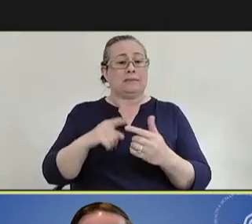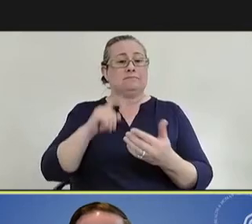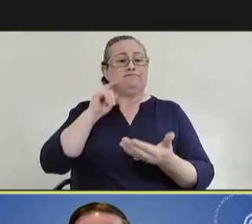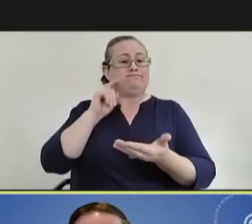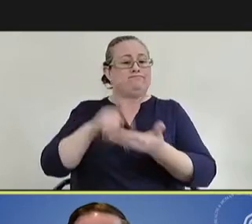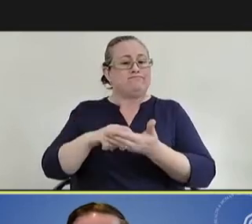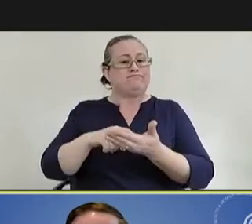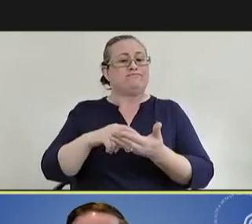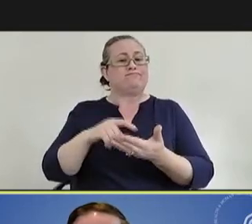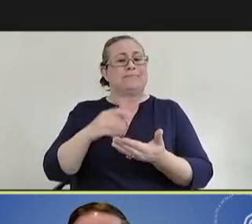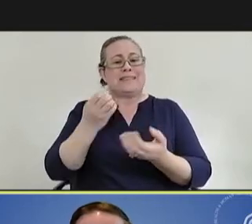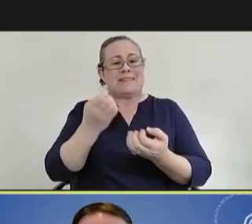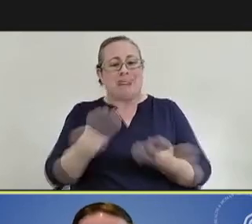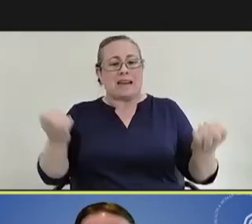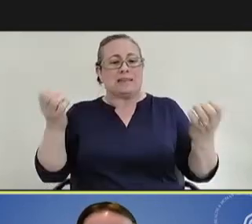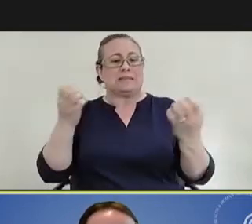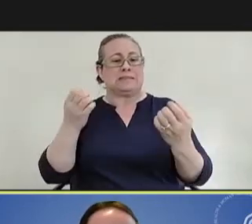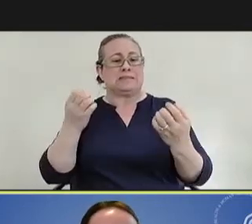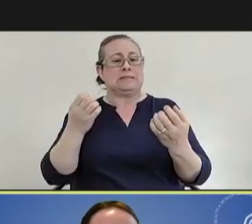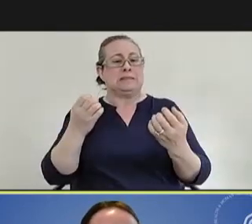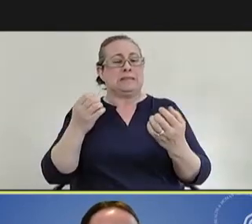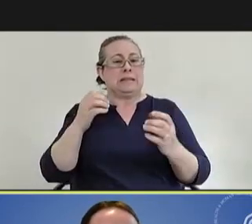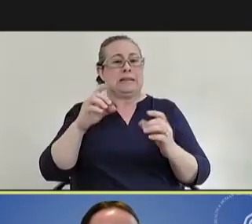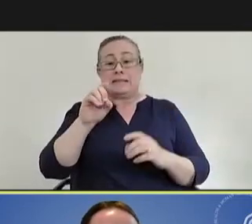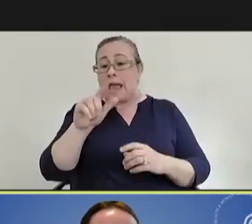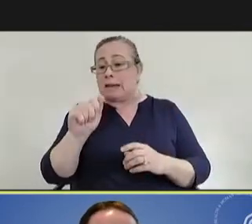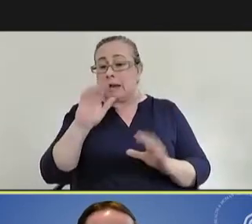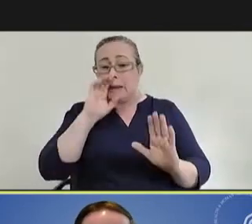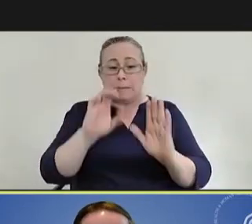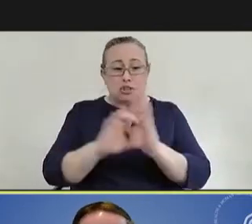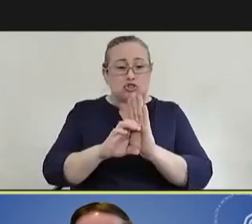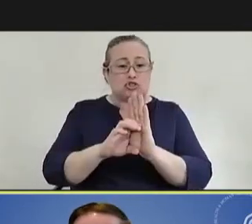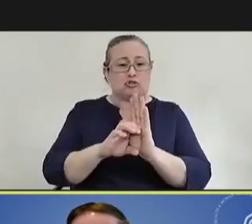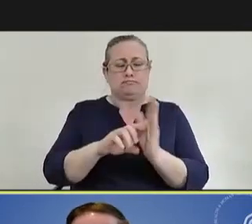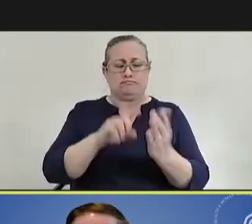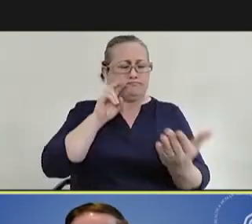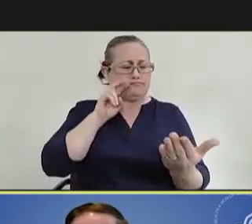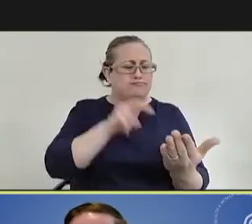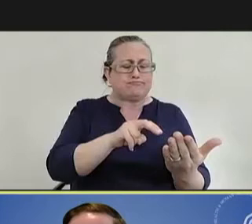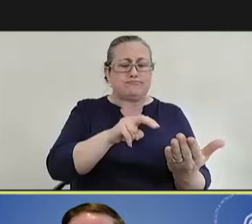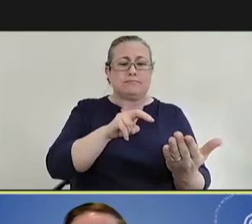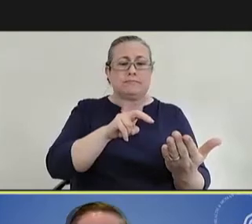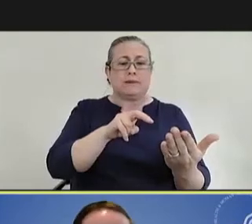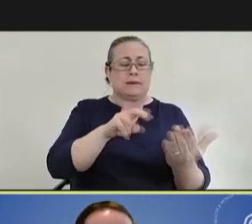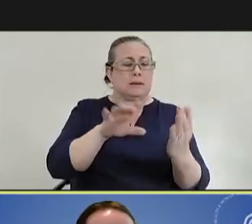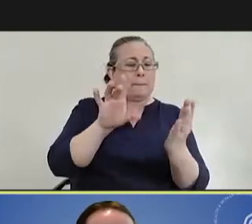images, material, and things that come in to detect features, facets, or important